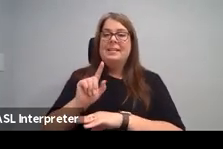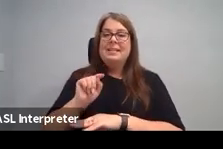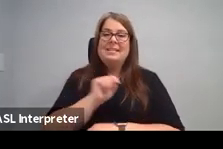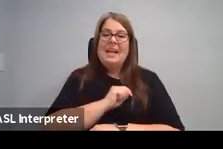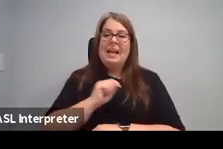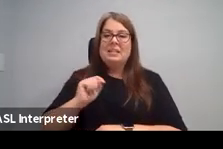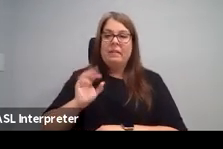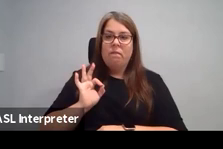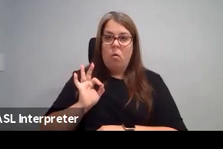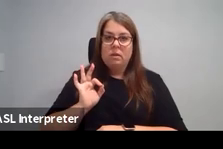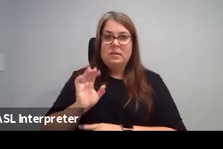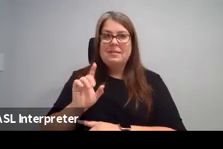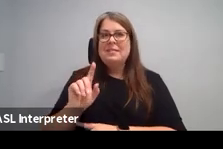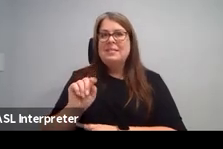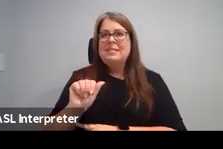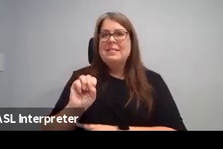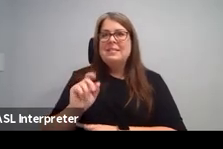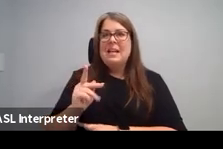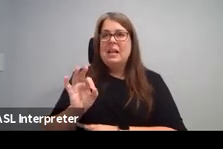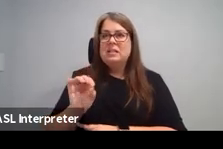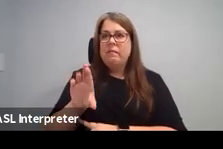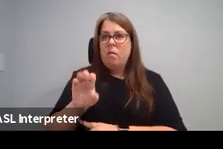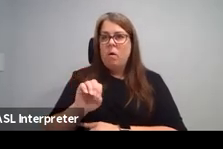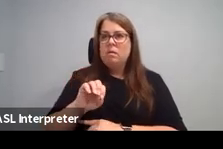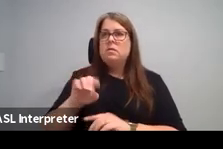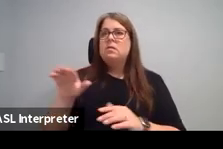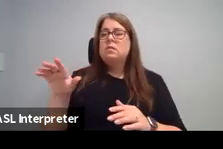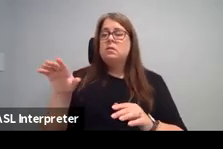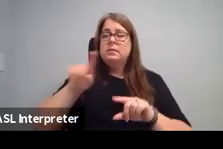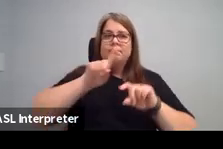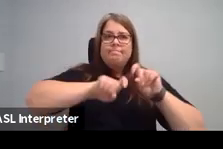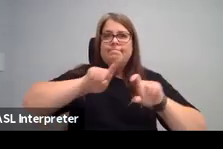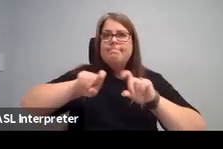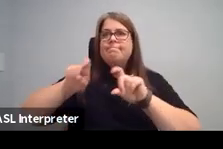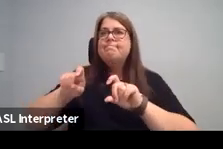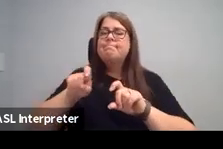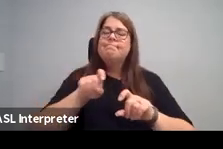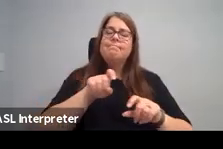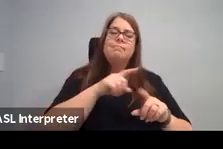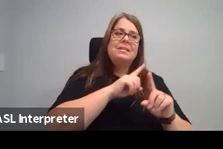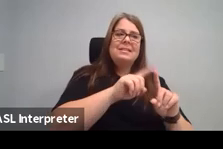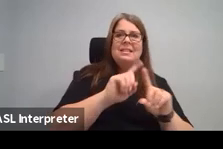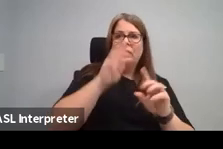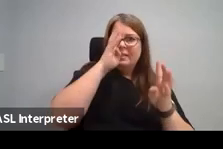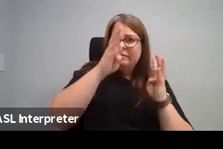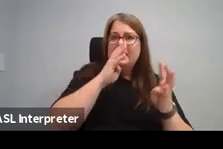Allison Frenzel : And that task force pulled people from across the division from adult education preschool innovations career tech ed leadership.